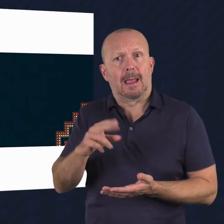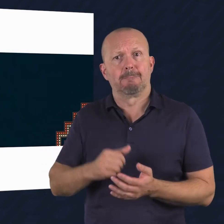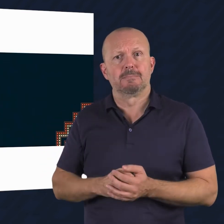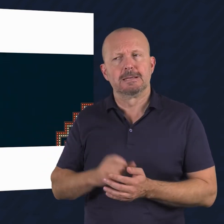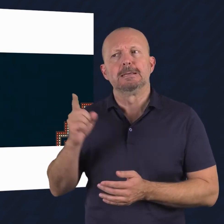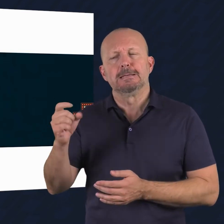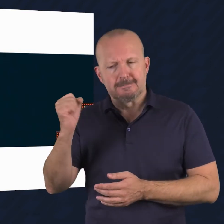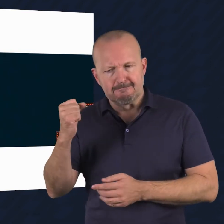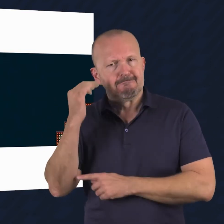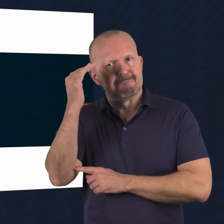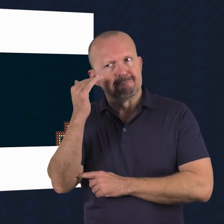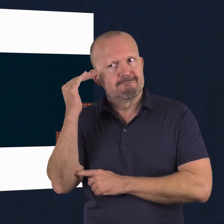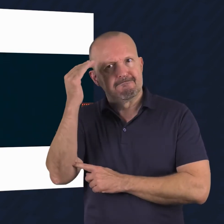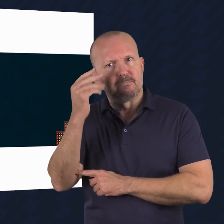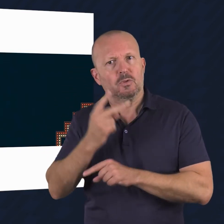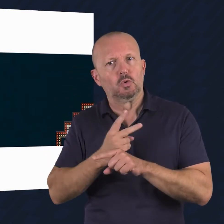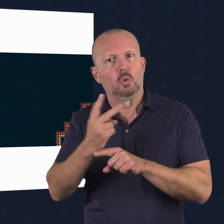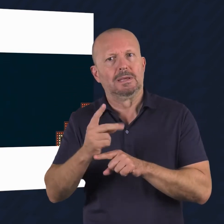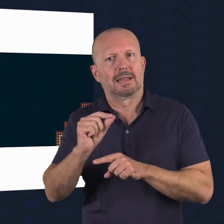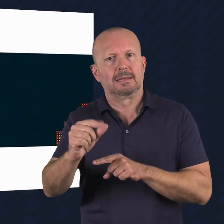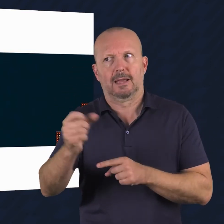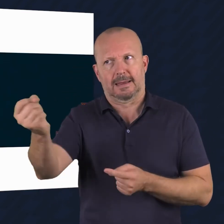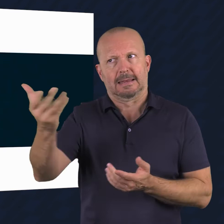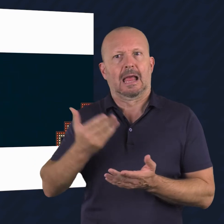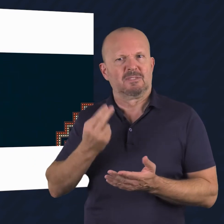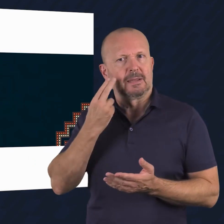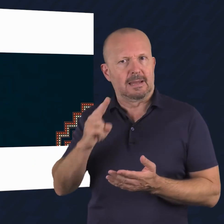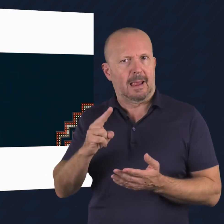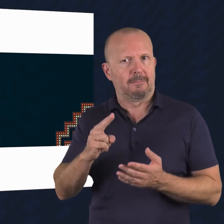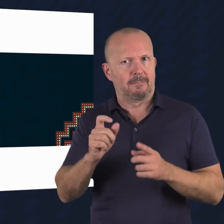Two weeks later, he gave us Pae Korokī.